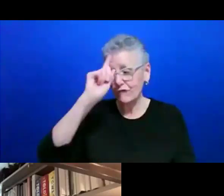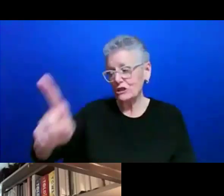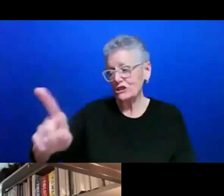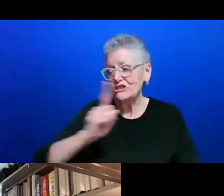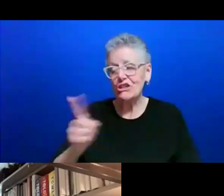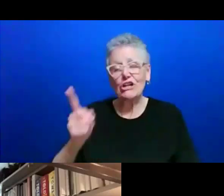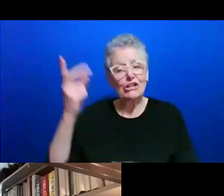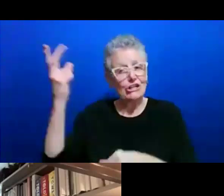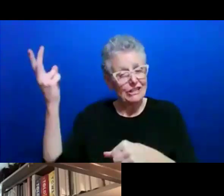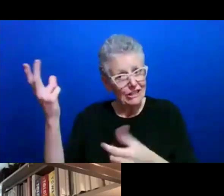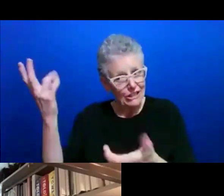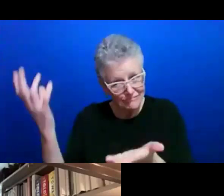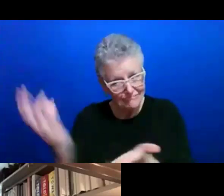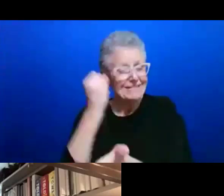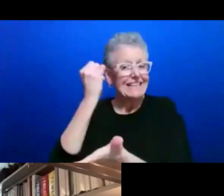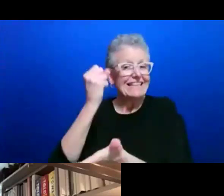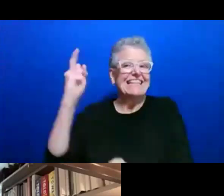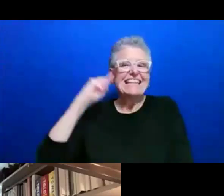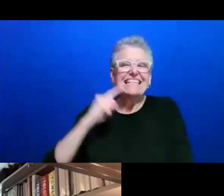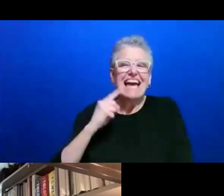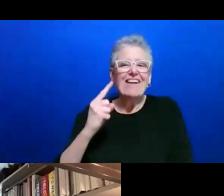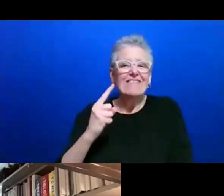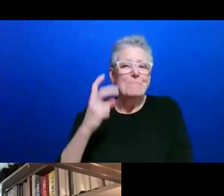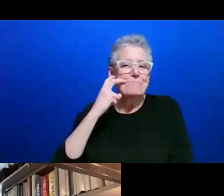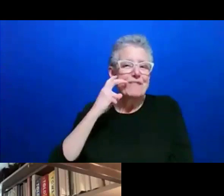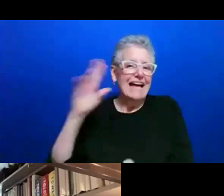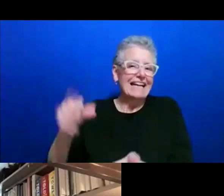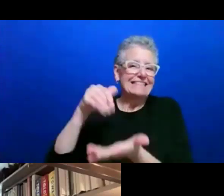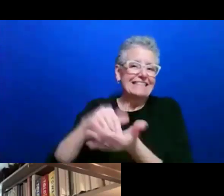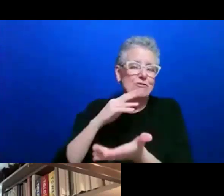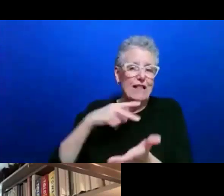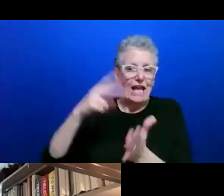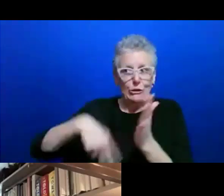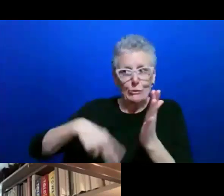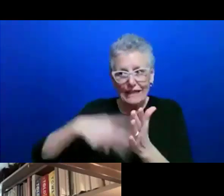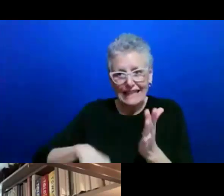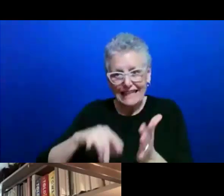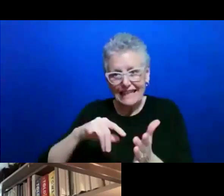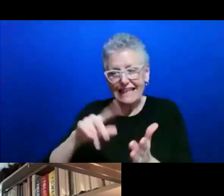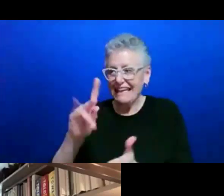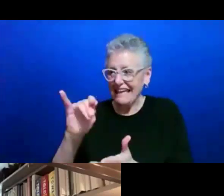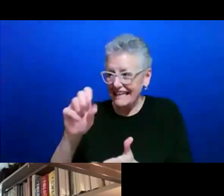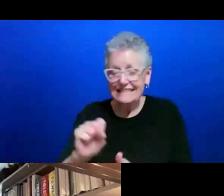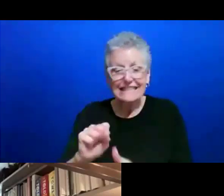Deaf Blind Central and their reading kits too. I've used LIO's reading kits. I've even requested